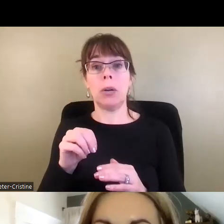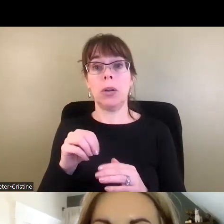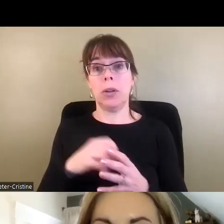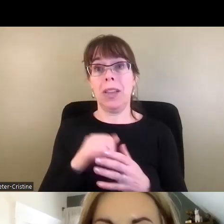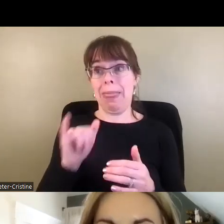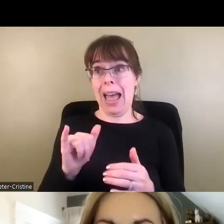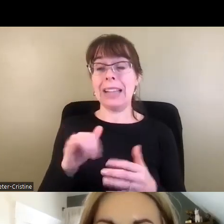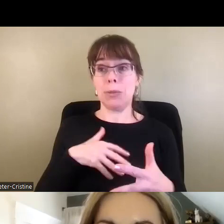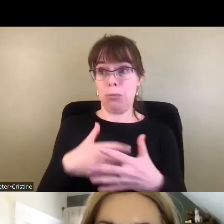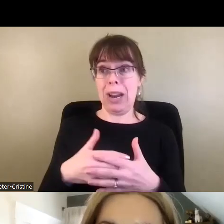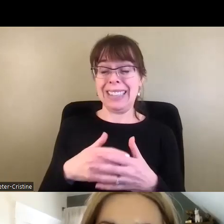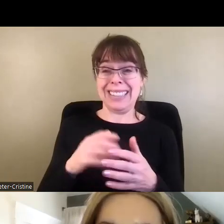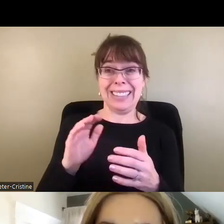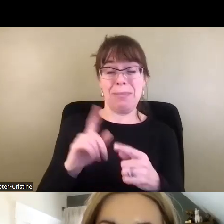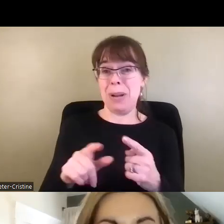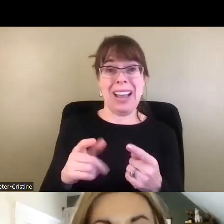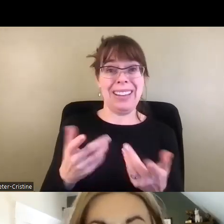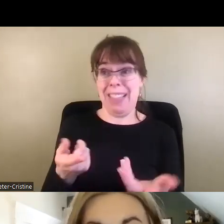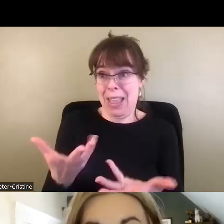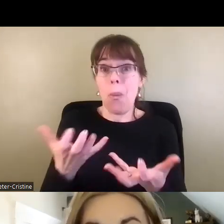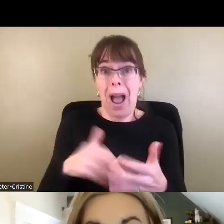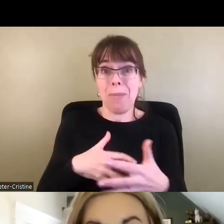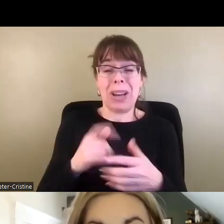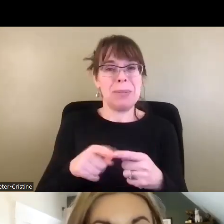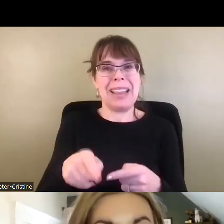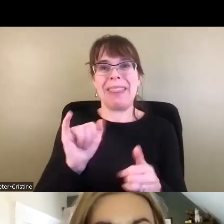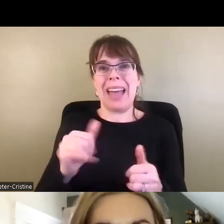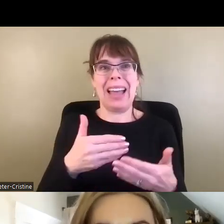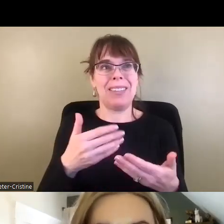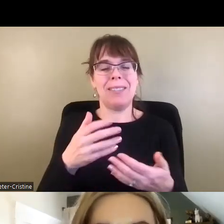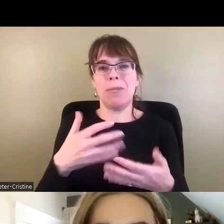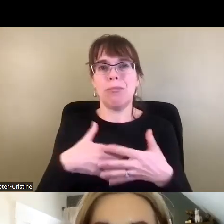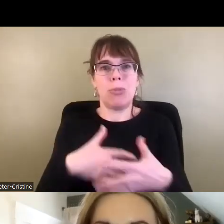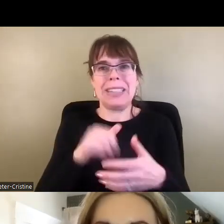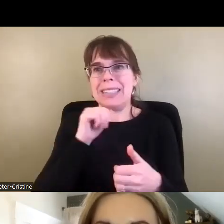So these cases are something we aren't strangers to, even before Roe v. Wade fell.